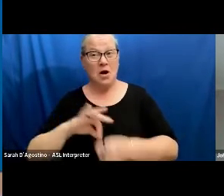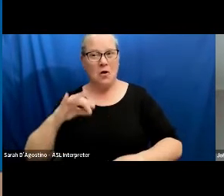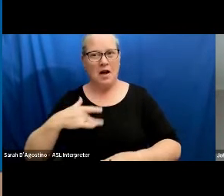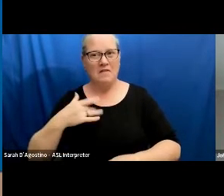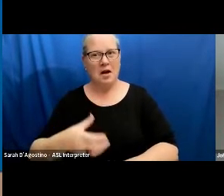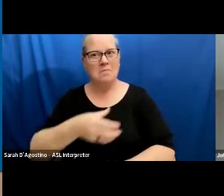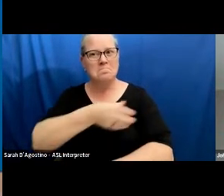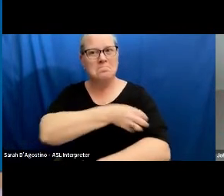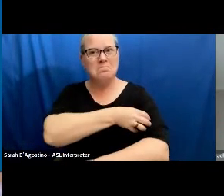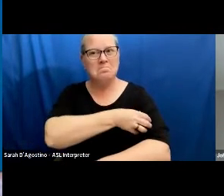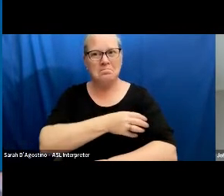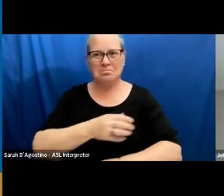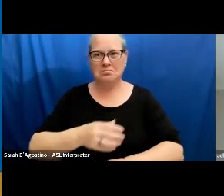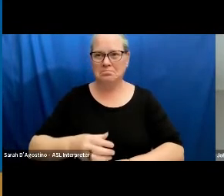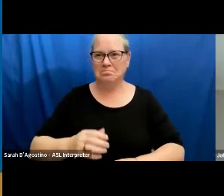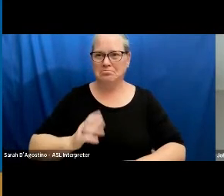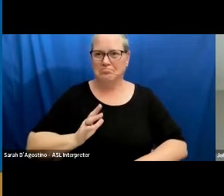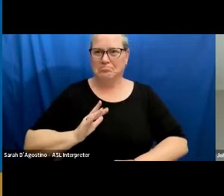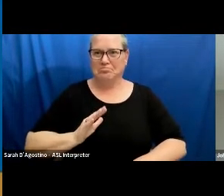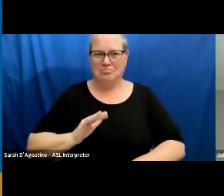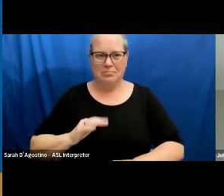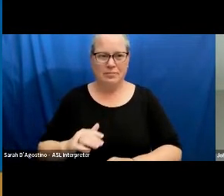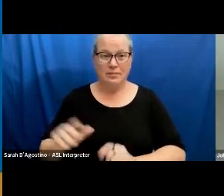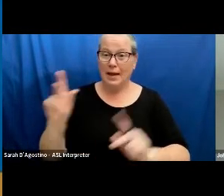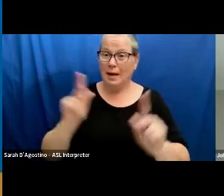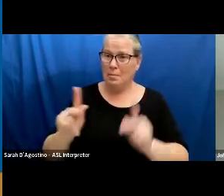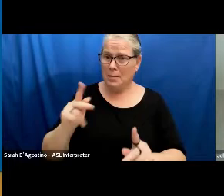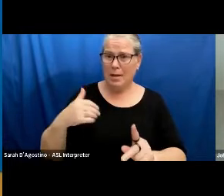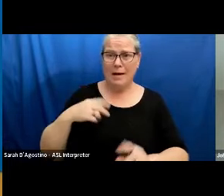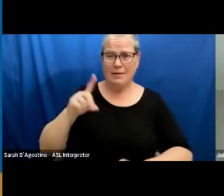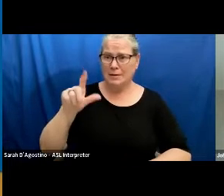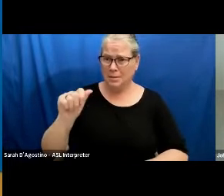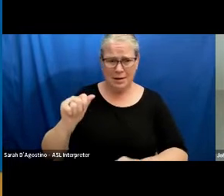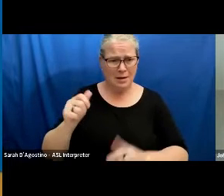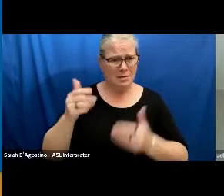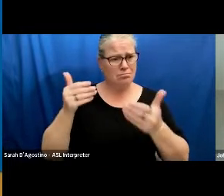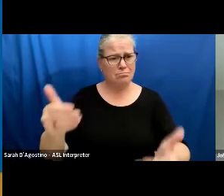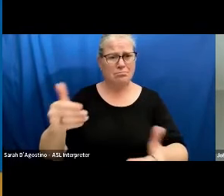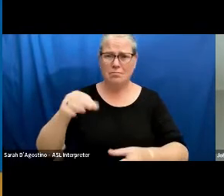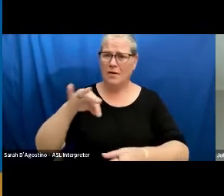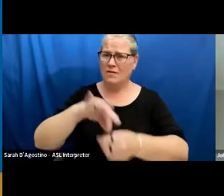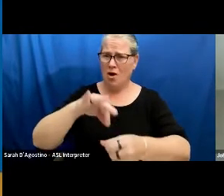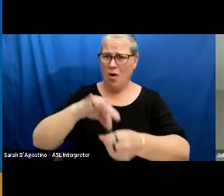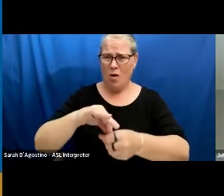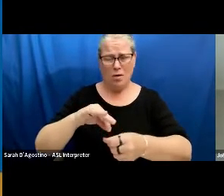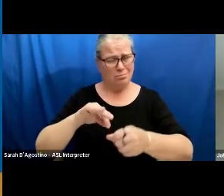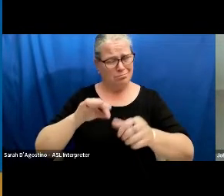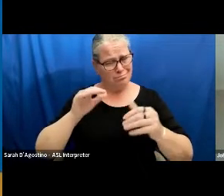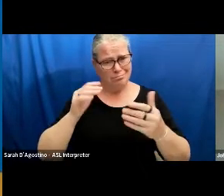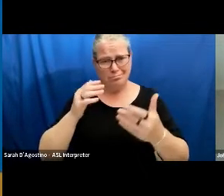people with disabilities we have every right of voting even if we need help